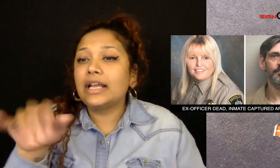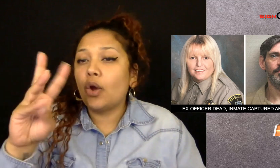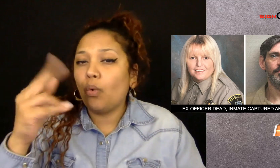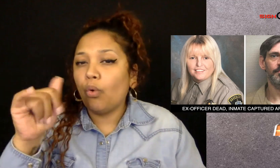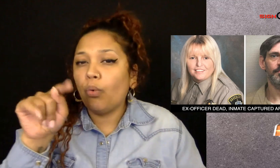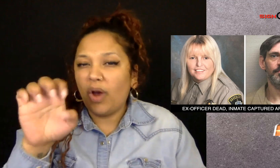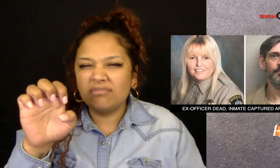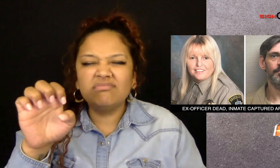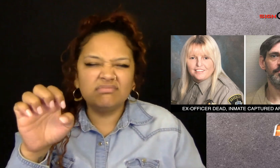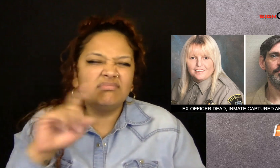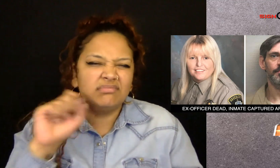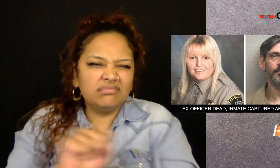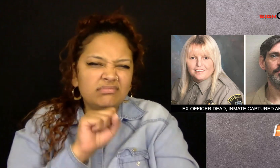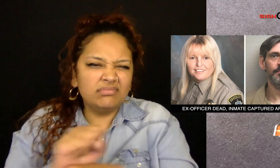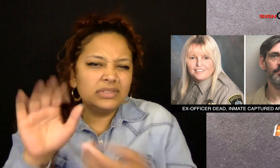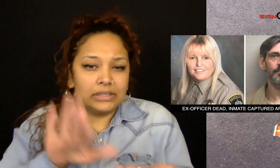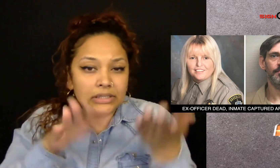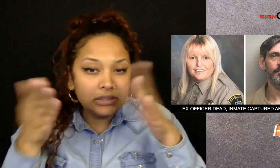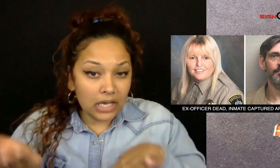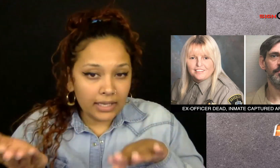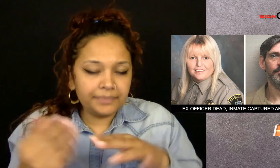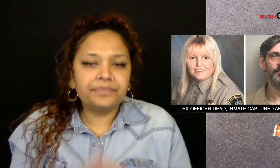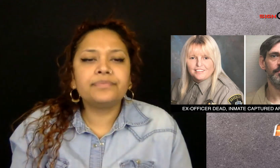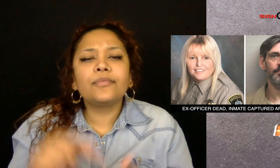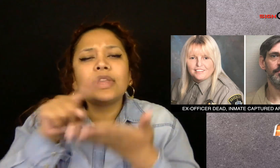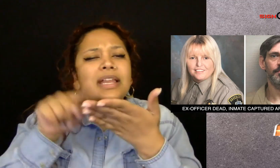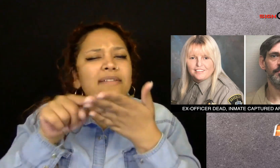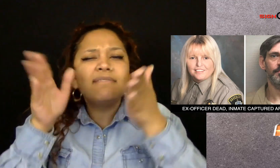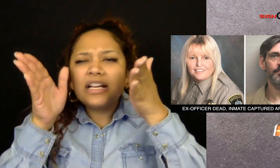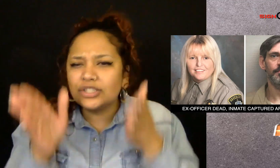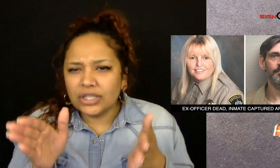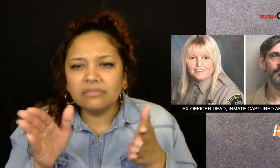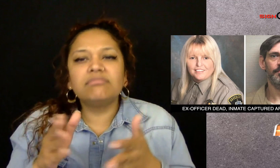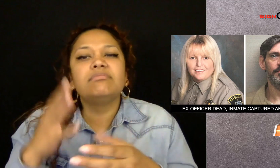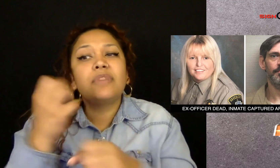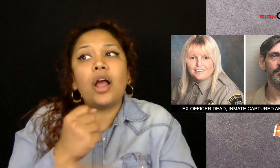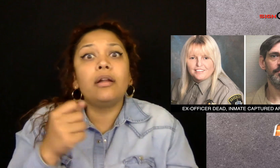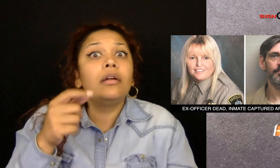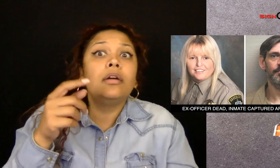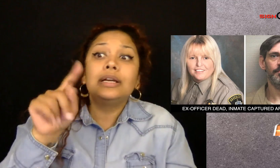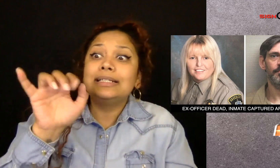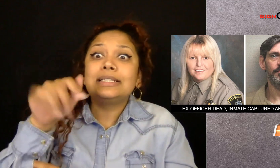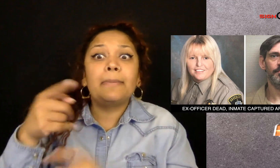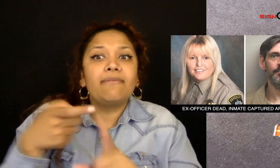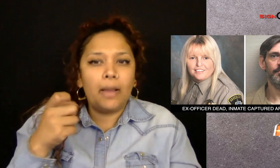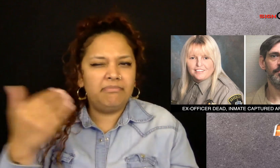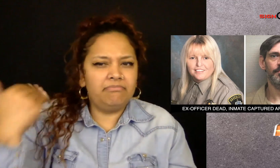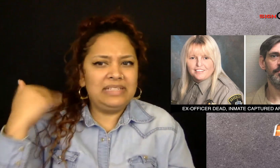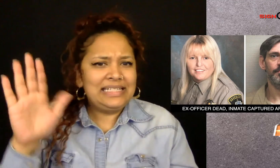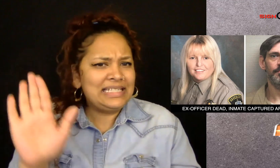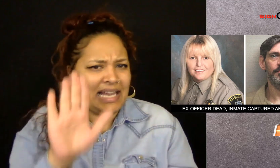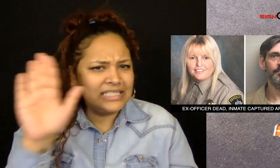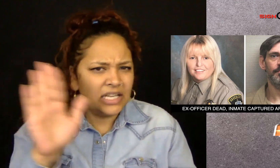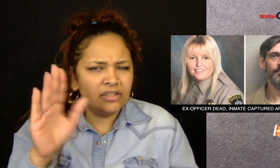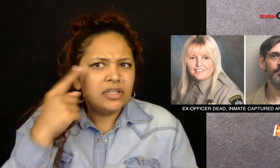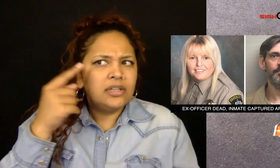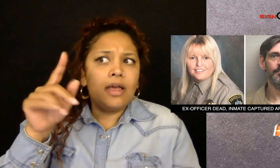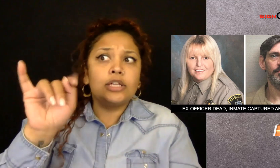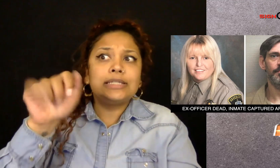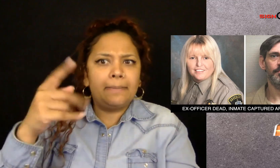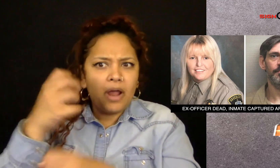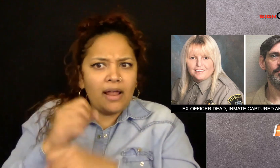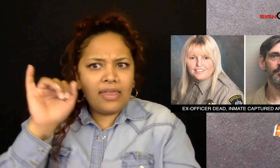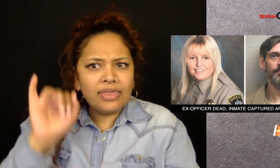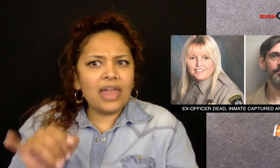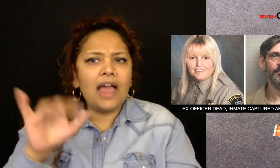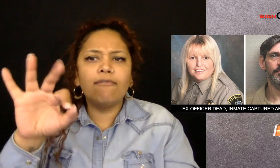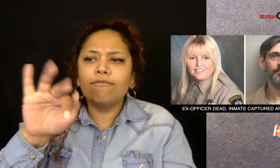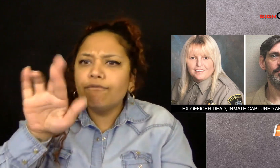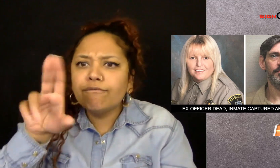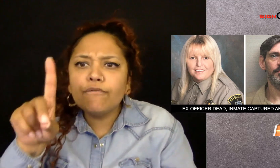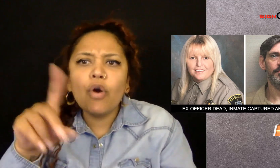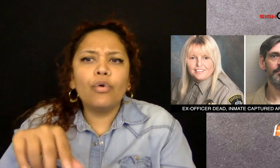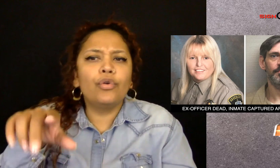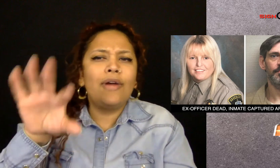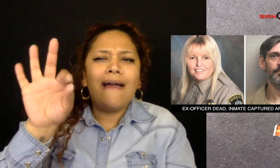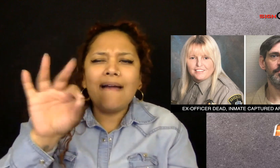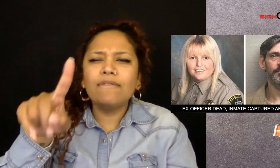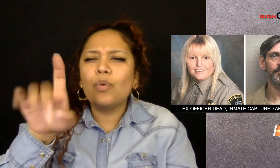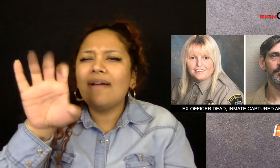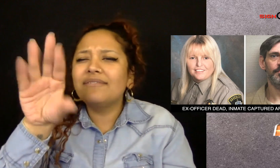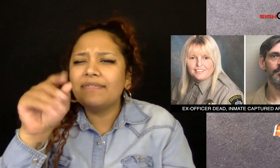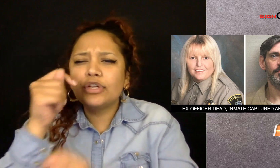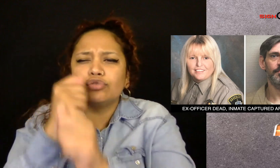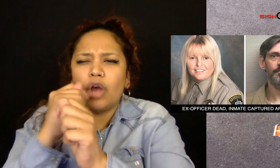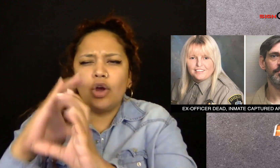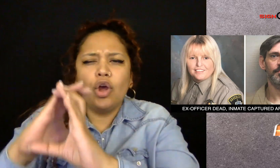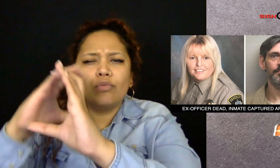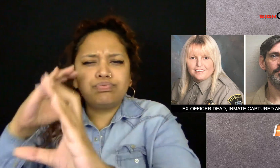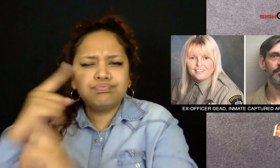officer Vicky White is dead investigators say they got a tip Sunday about a Ford F 150